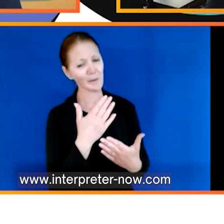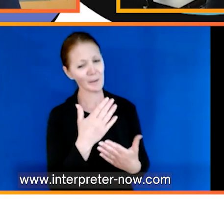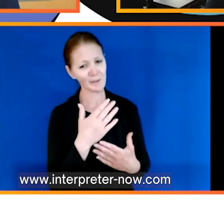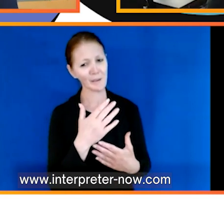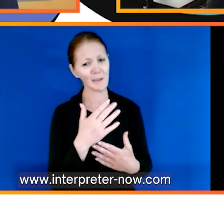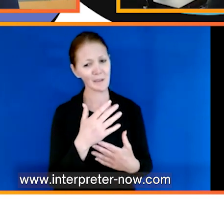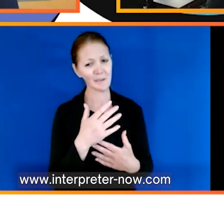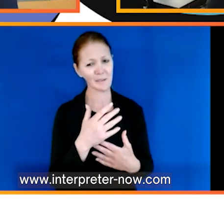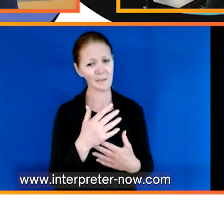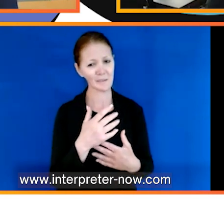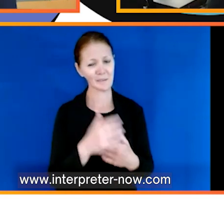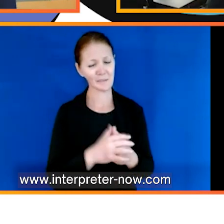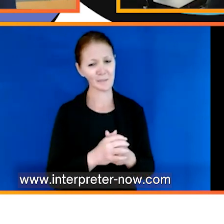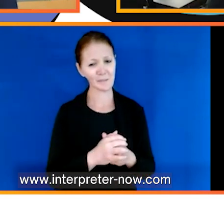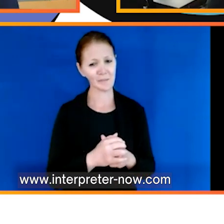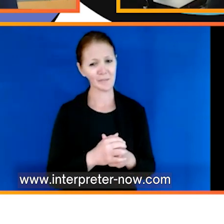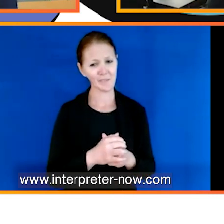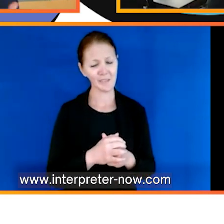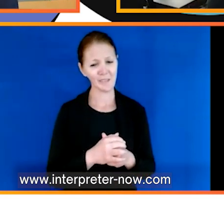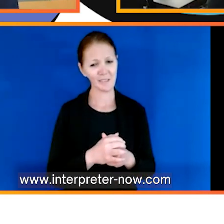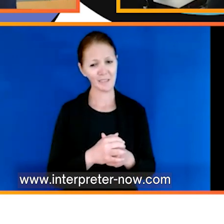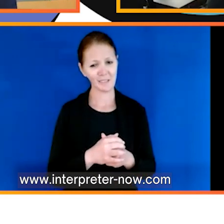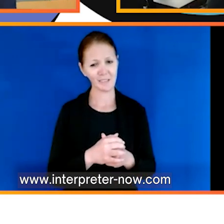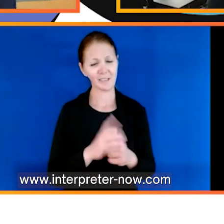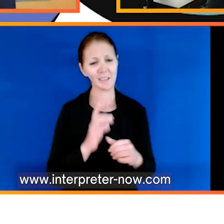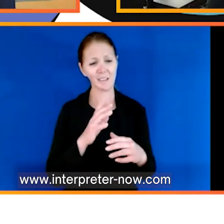Definitely, I didn't do it alone, we didn't do it alone.